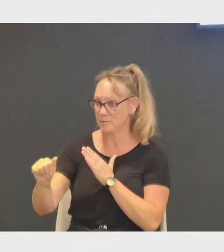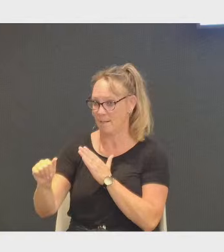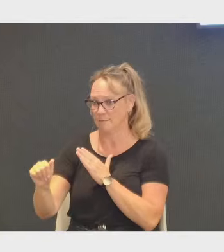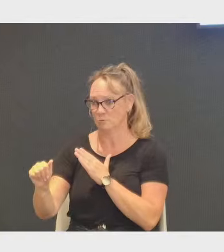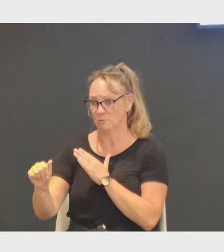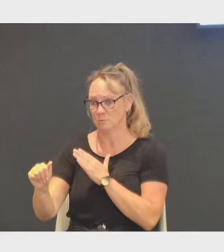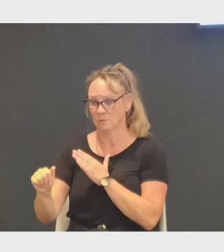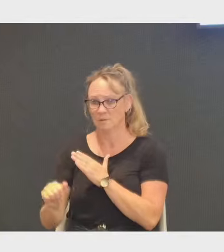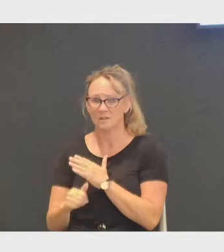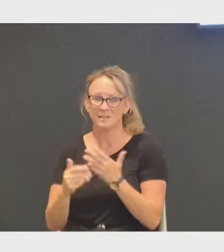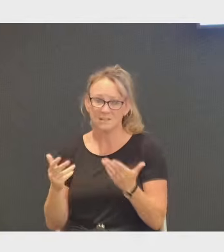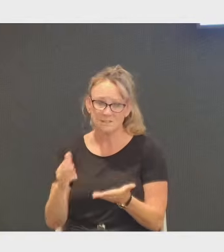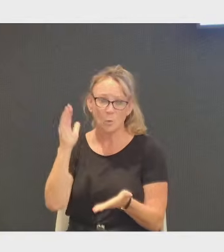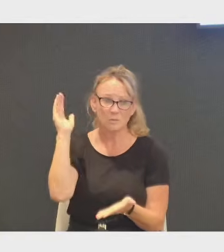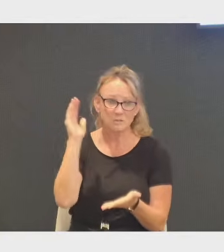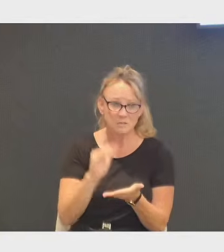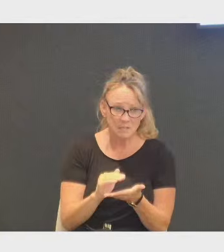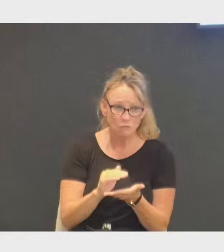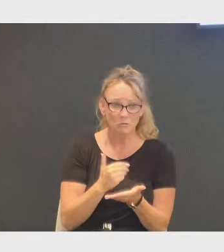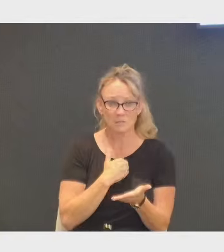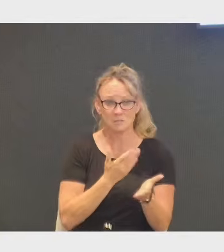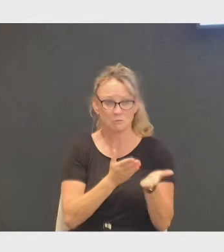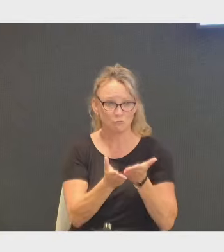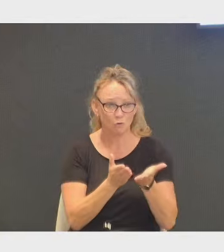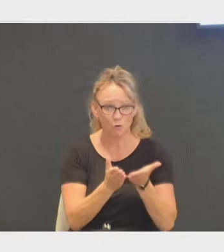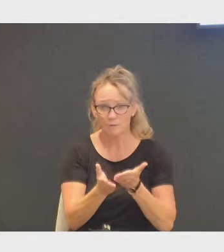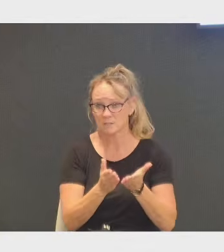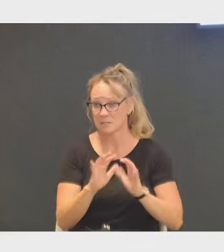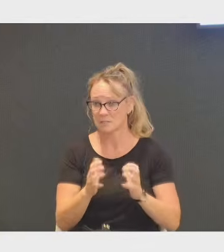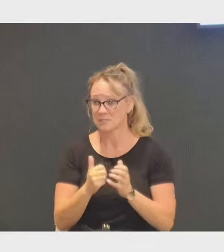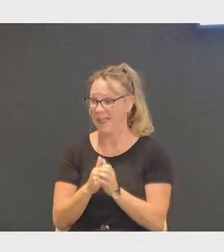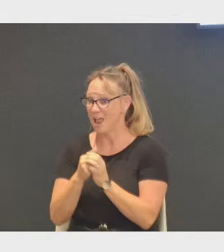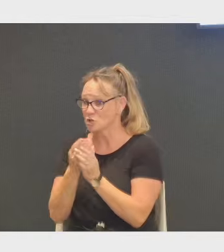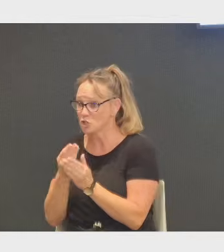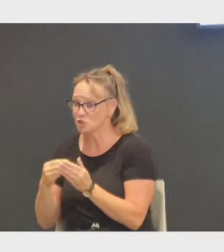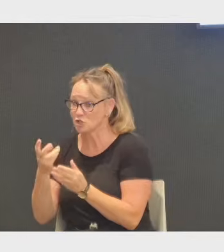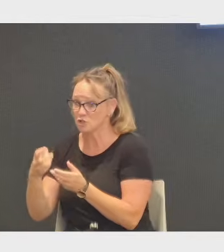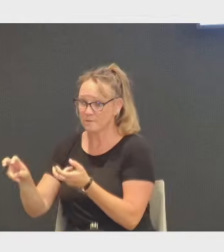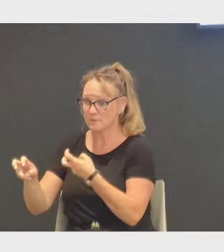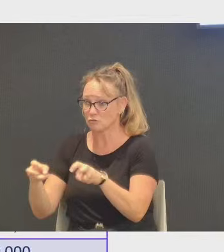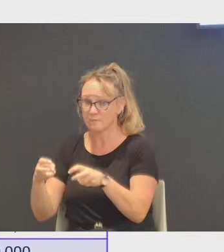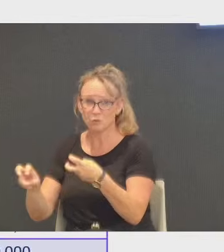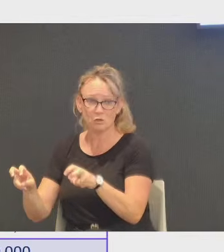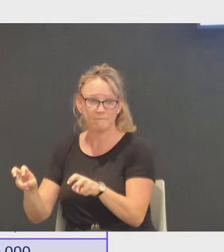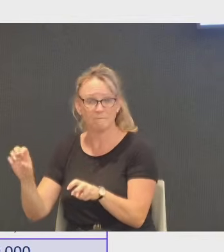decreases in services, and also shifts to other funding sources within the county.